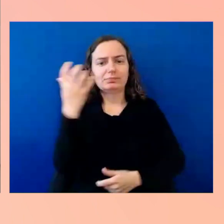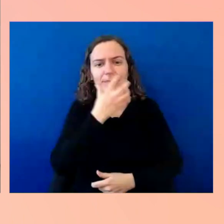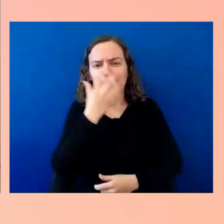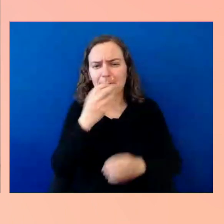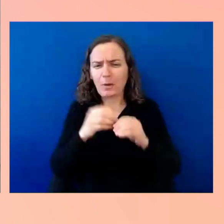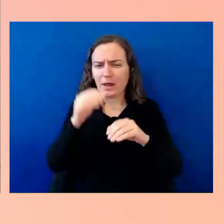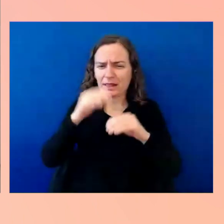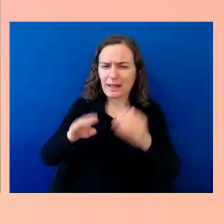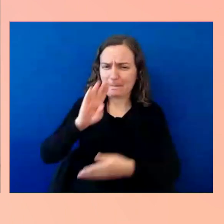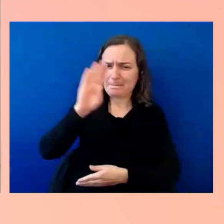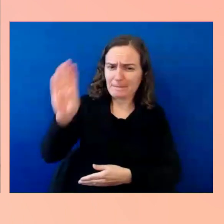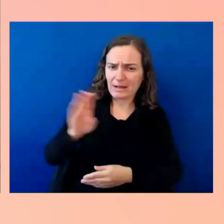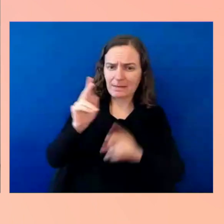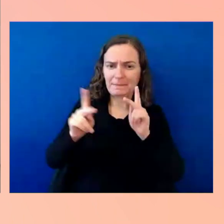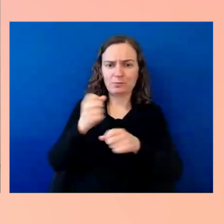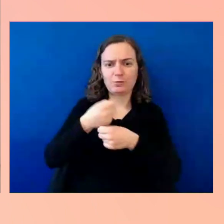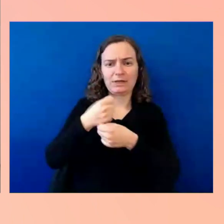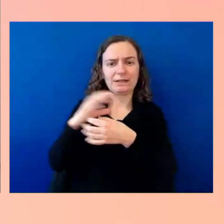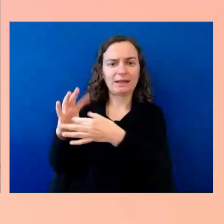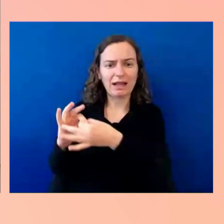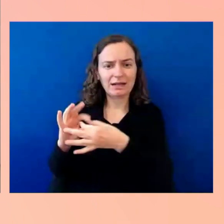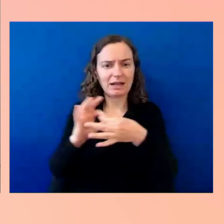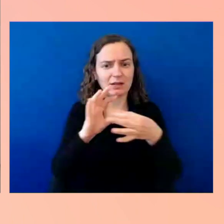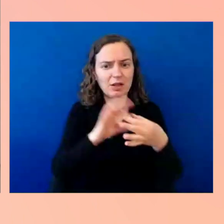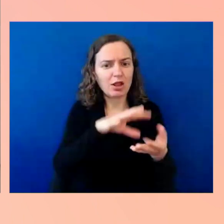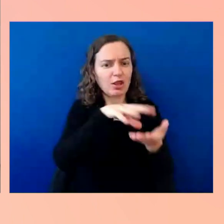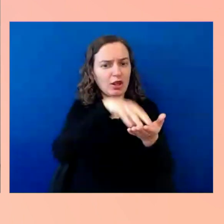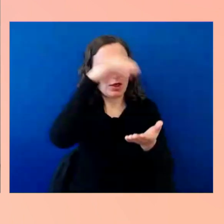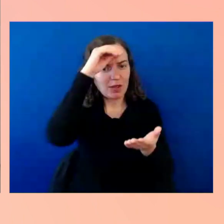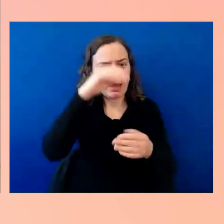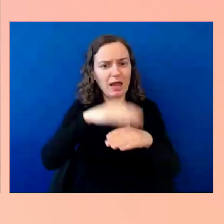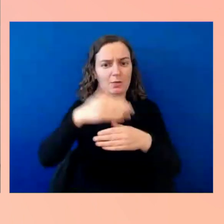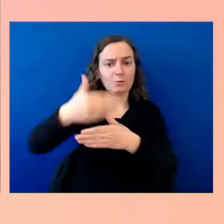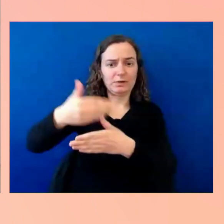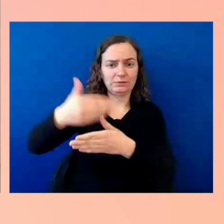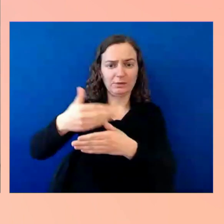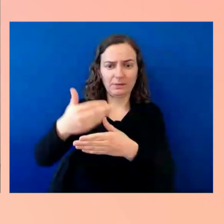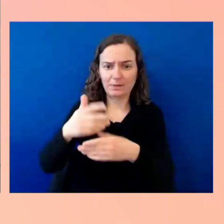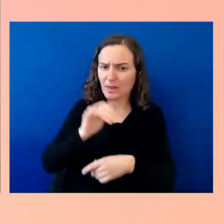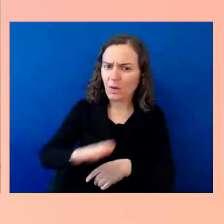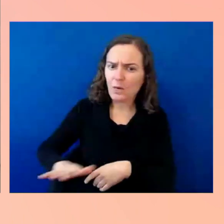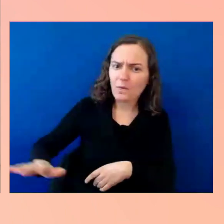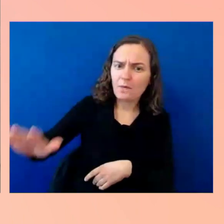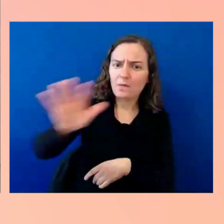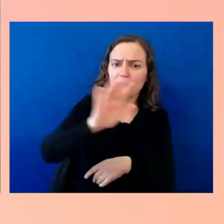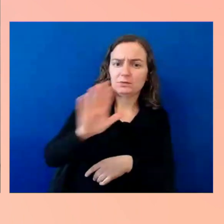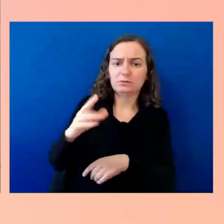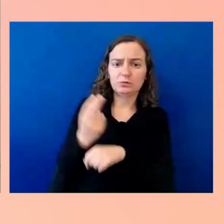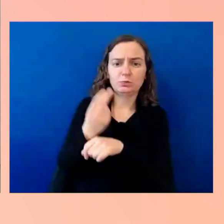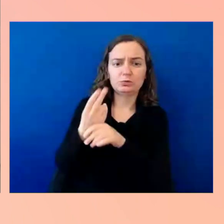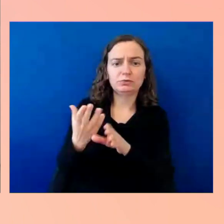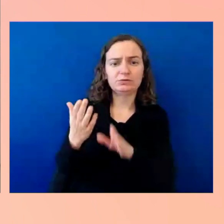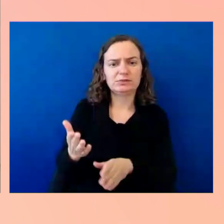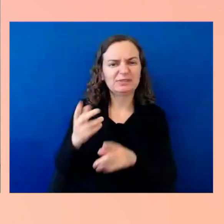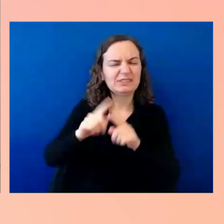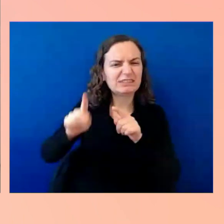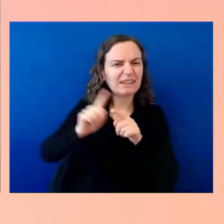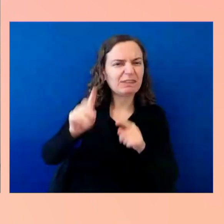For every one of those users across the disability spectrum, we strive to provide options, so you can customize and